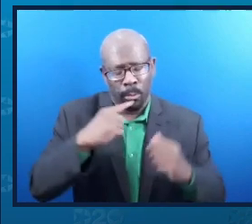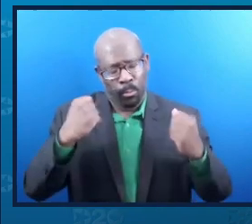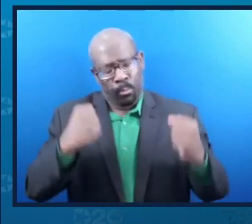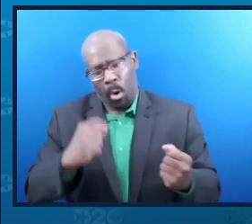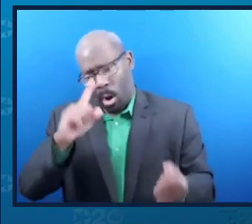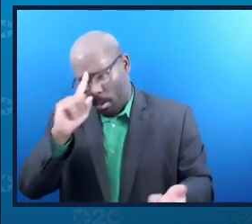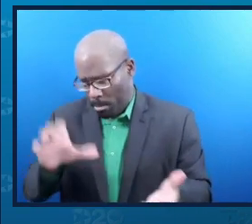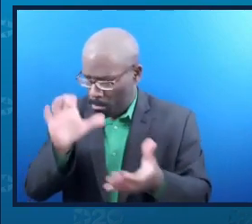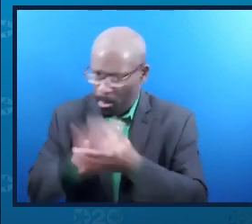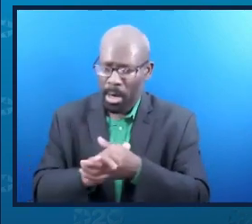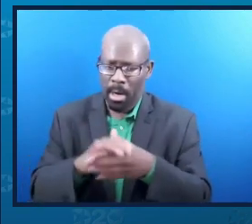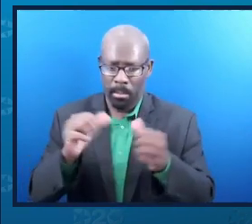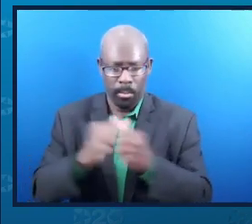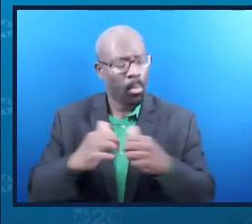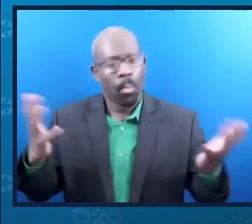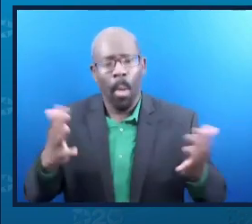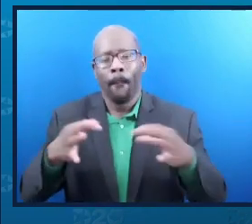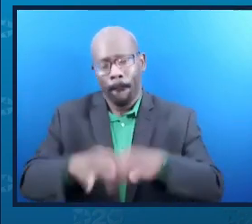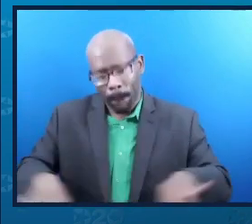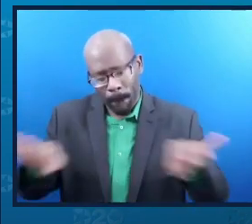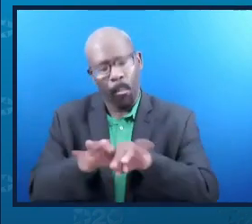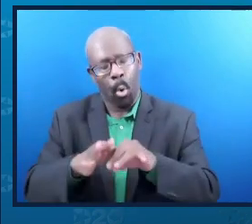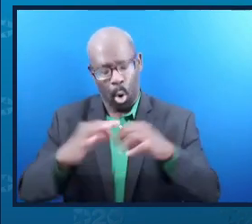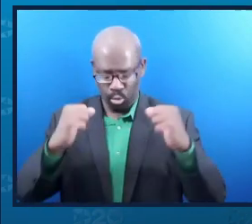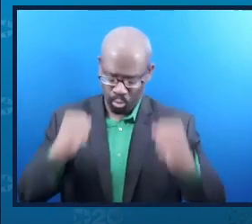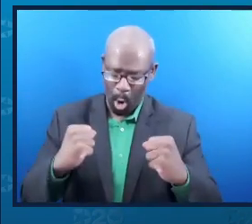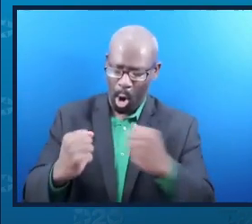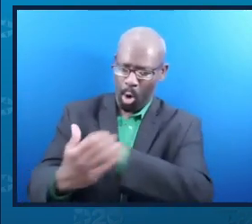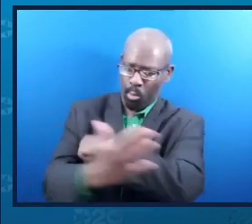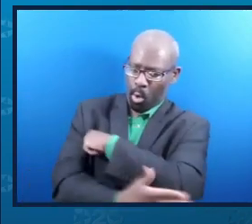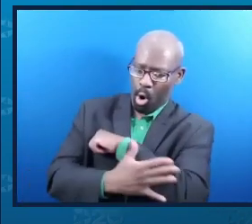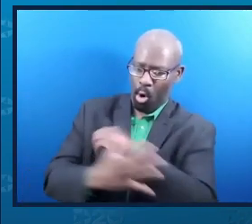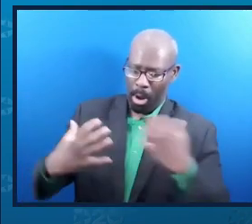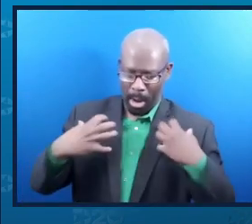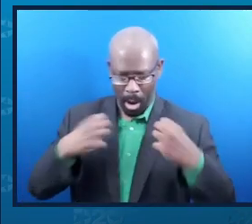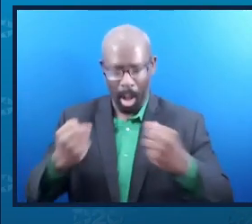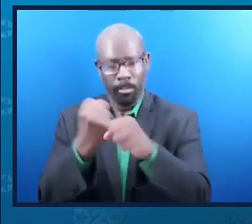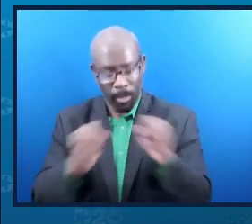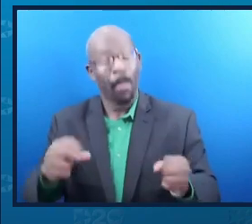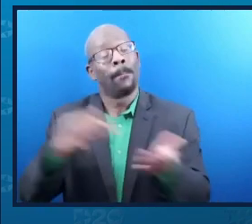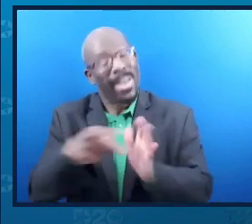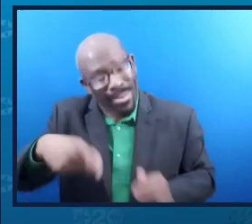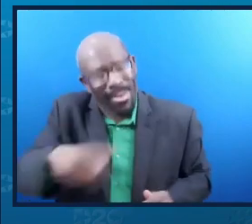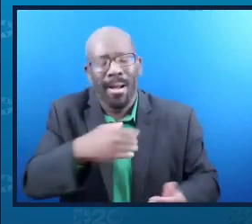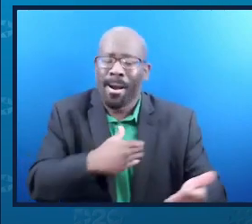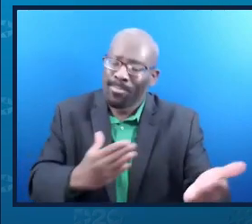DEMOCRACY, THE RIGHT TO VOTE IS SACRED, AND WE SHOULD BE MAKE IT